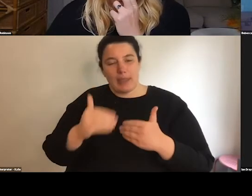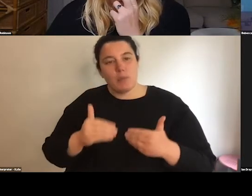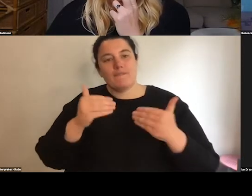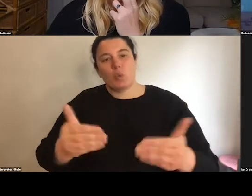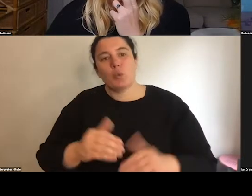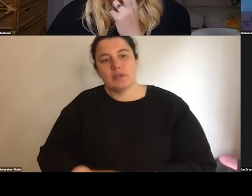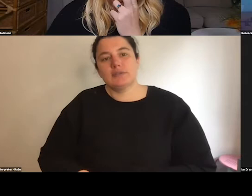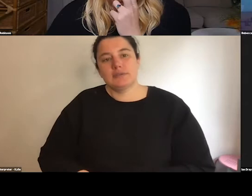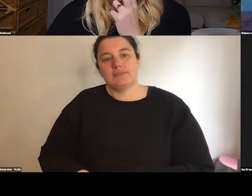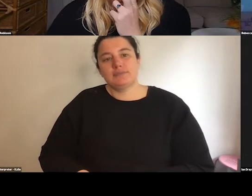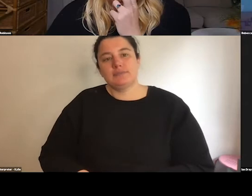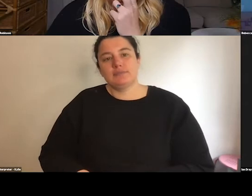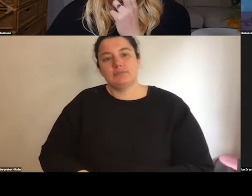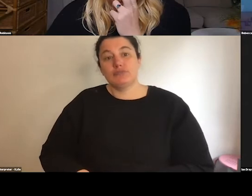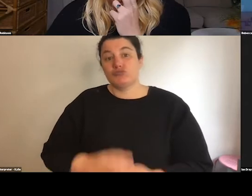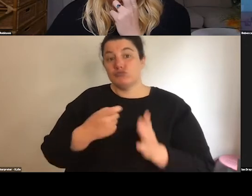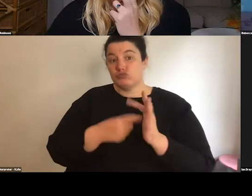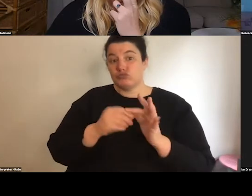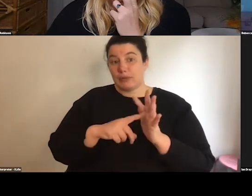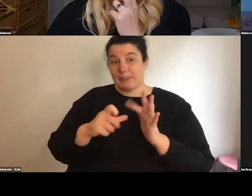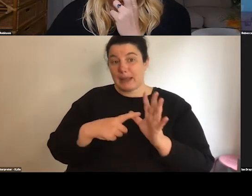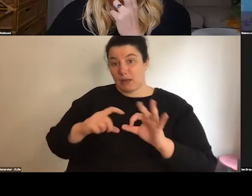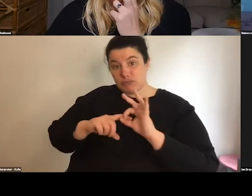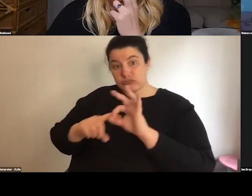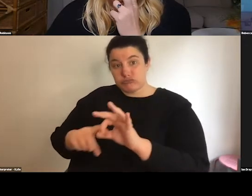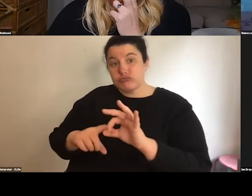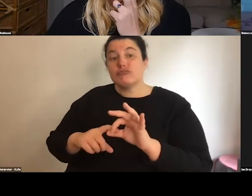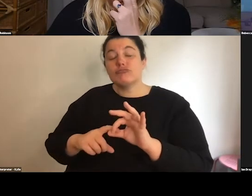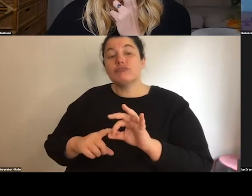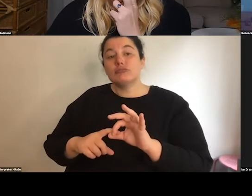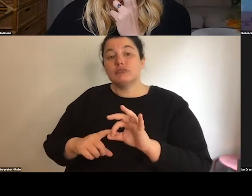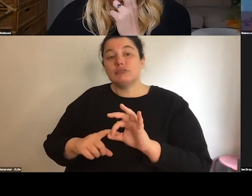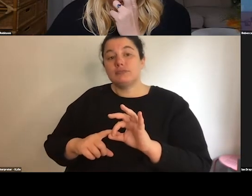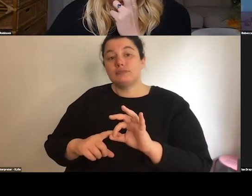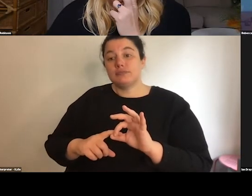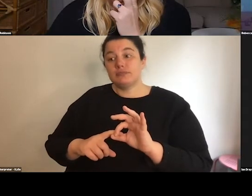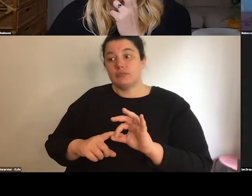Do you think it's maybe - I guess we've been focused on providing evidence for quite a while